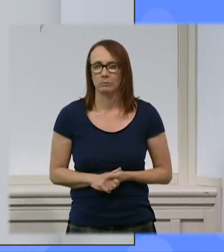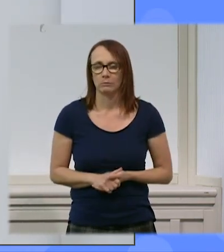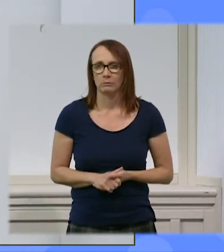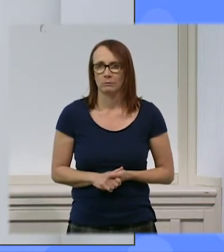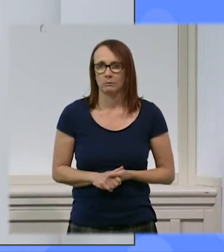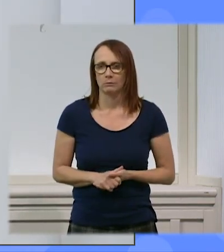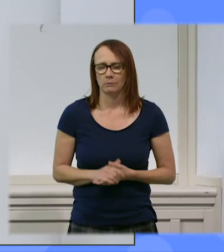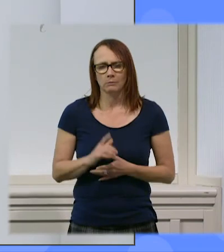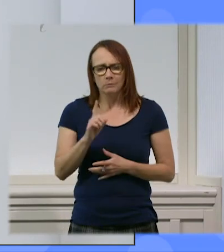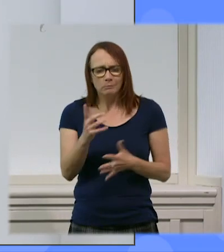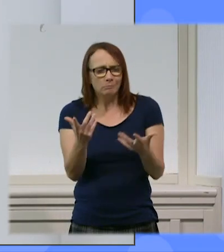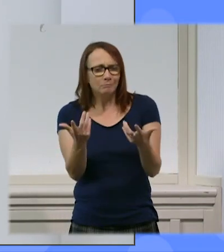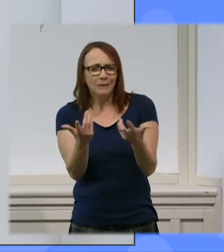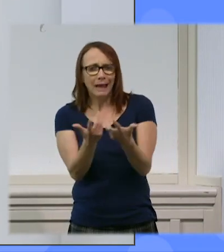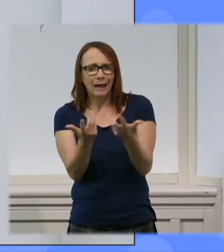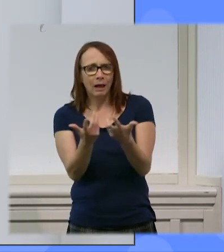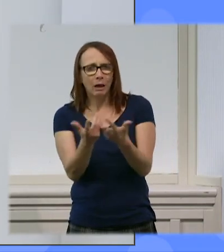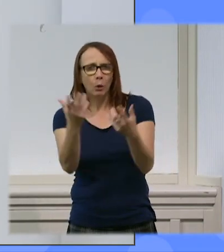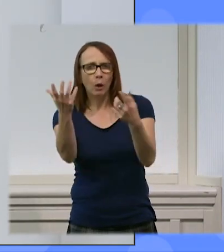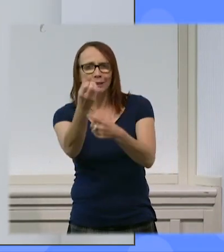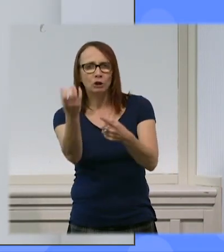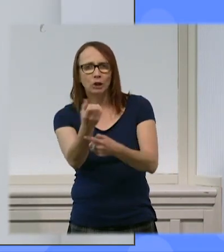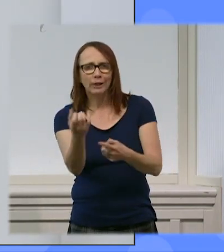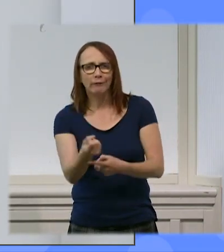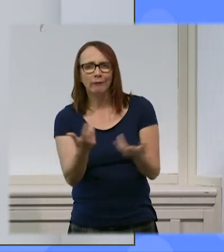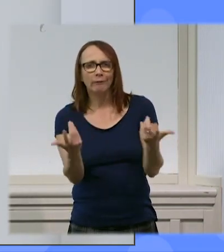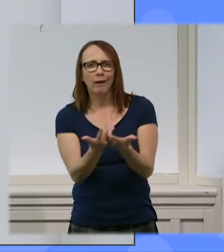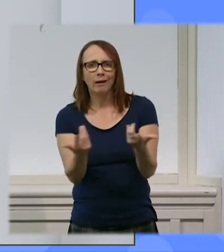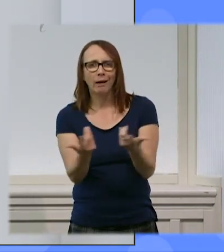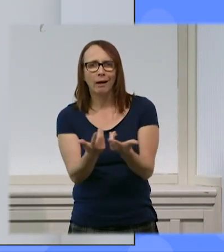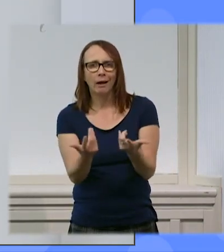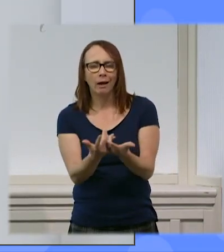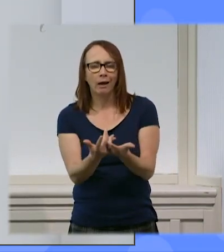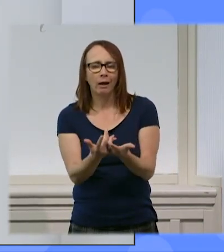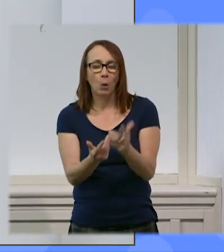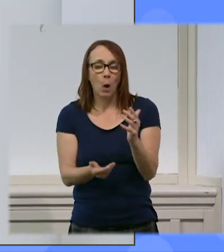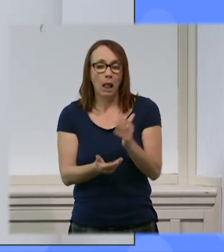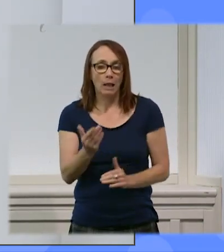meet these targets is constrained by who holds what levers of power where does